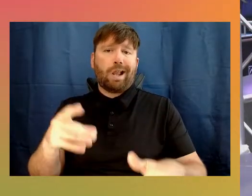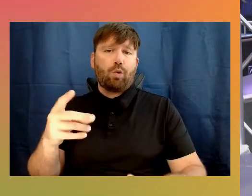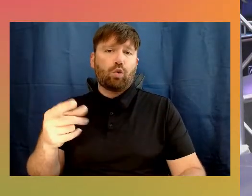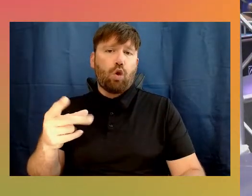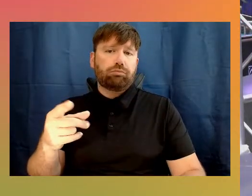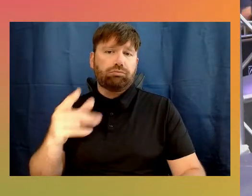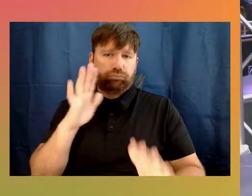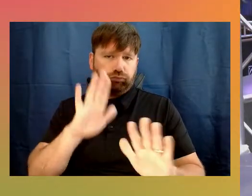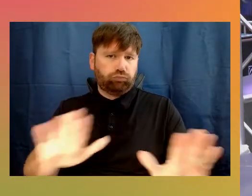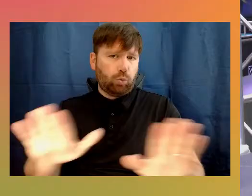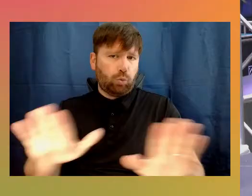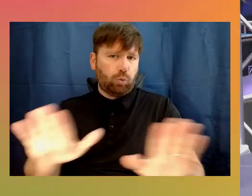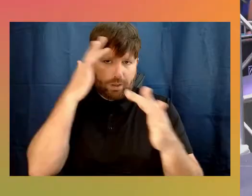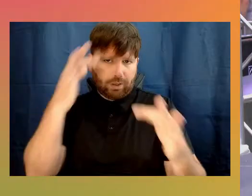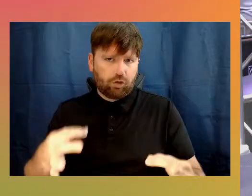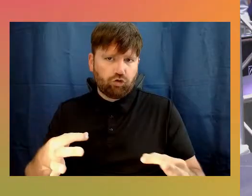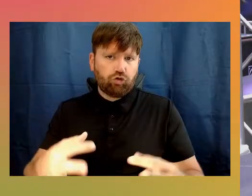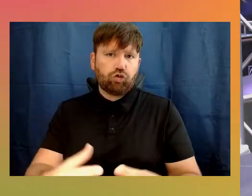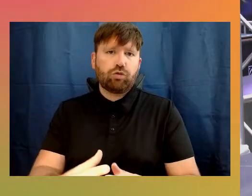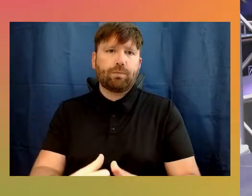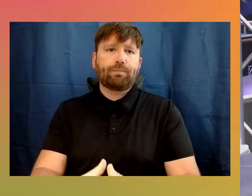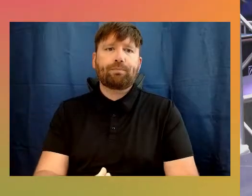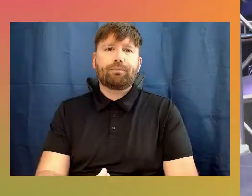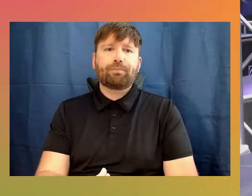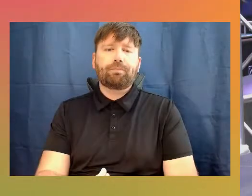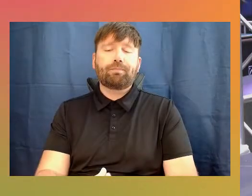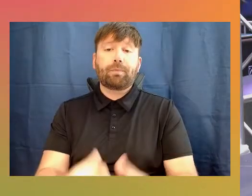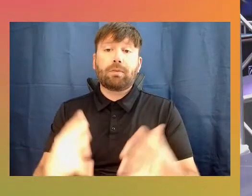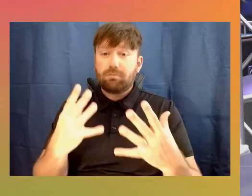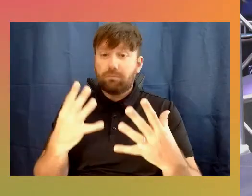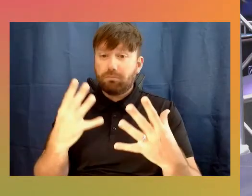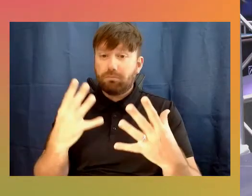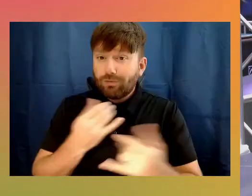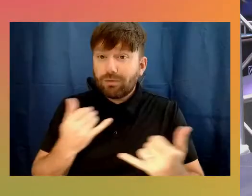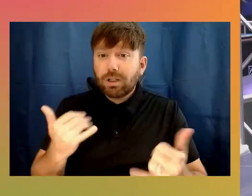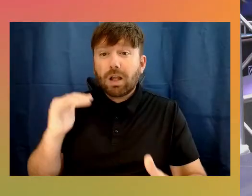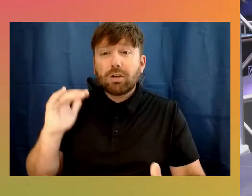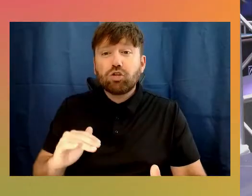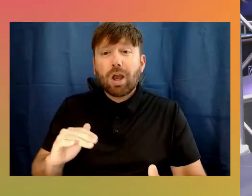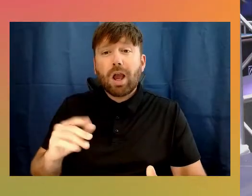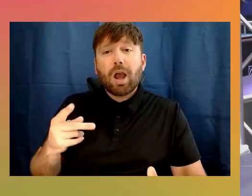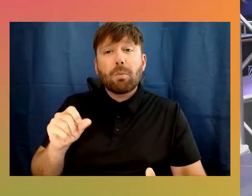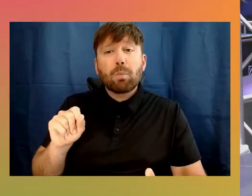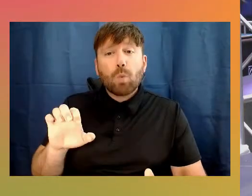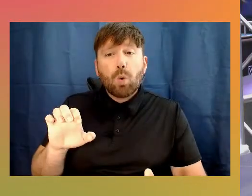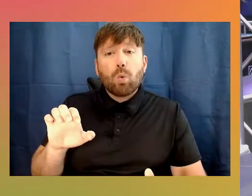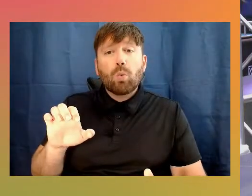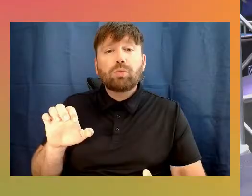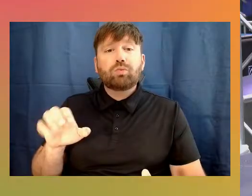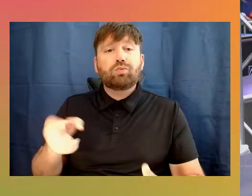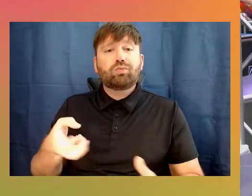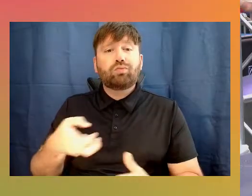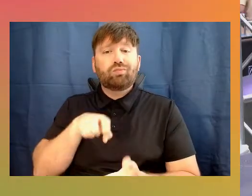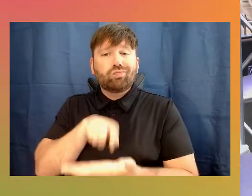YOGI'S CHOICE.